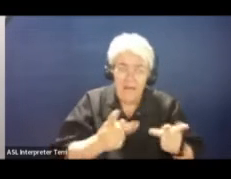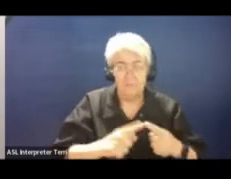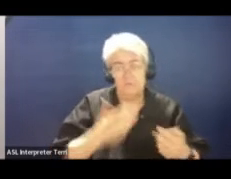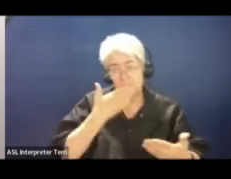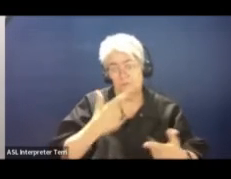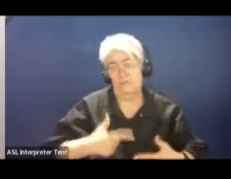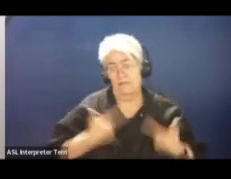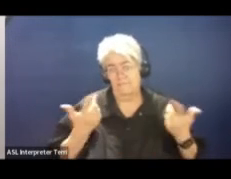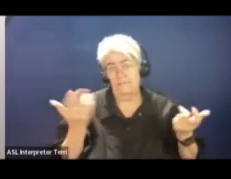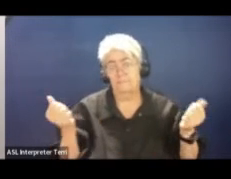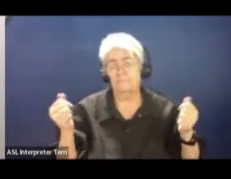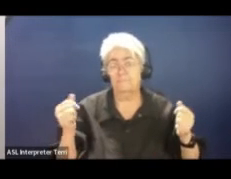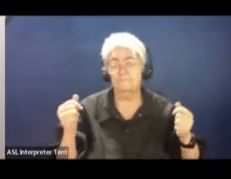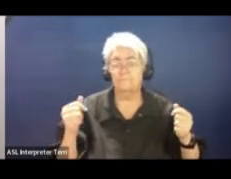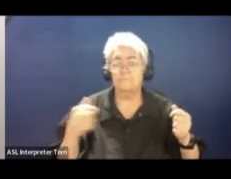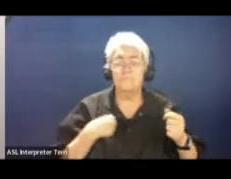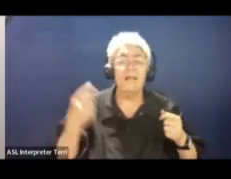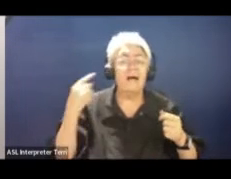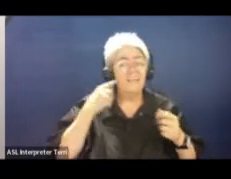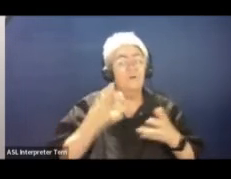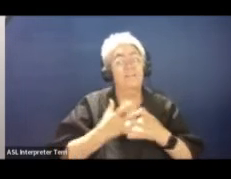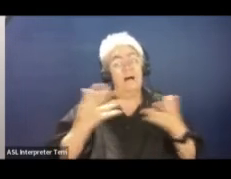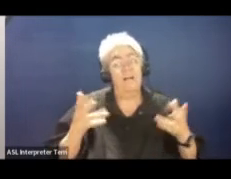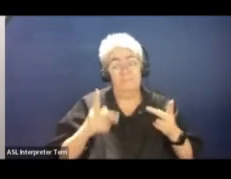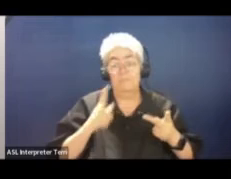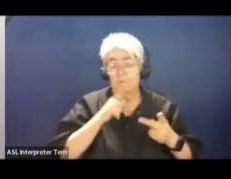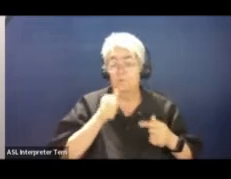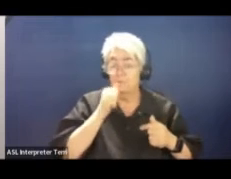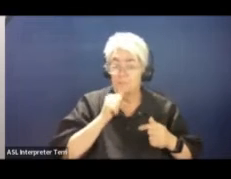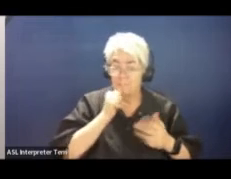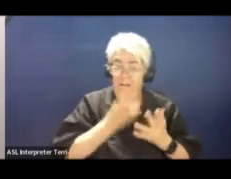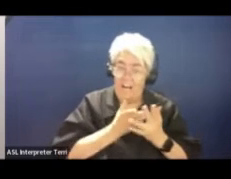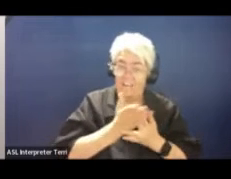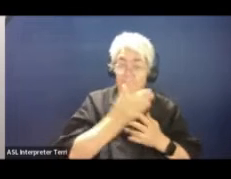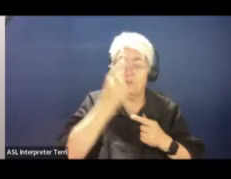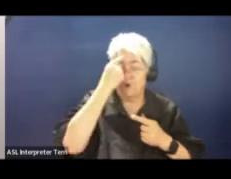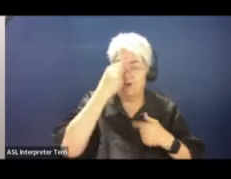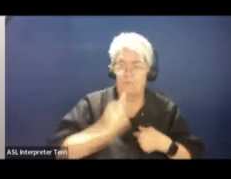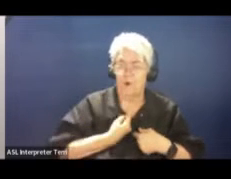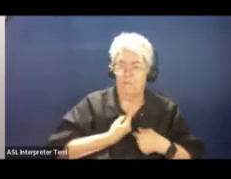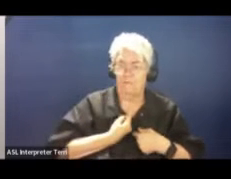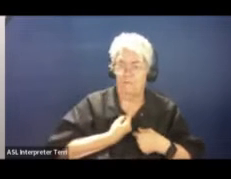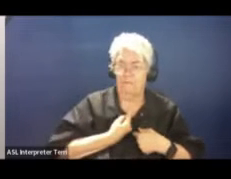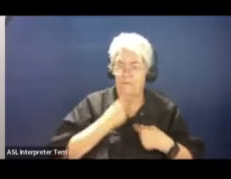know, I hear a lot of survivors share narrative of, Oh, I thought I was the only one who struggled with this. And I